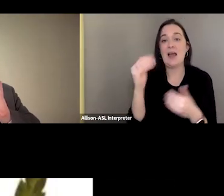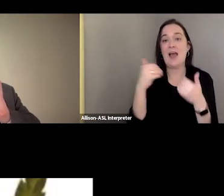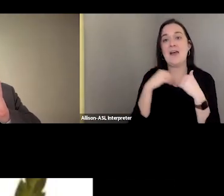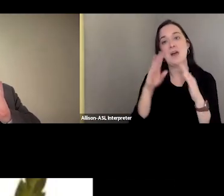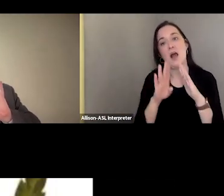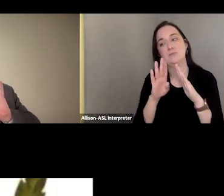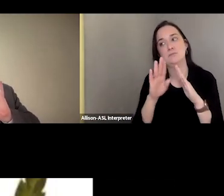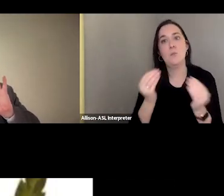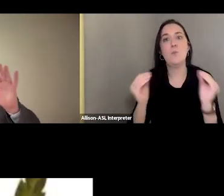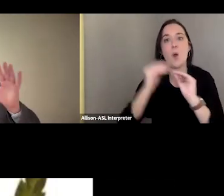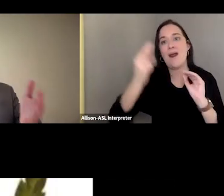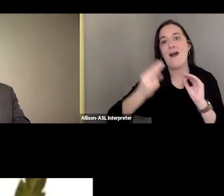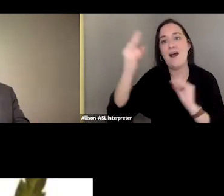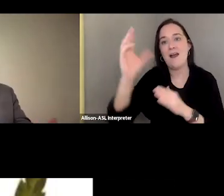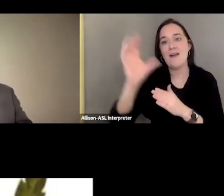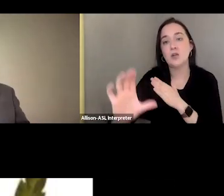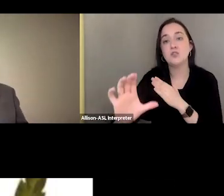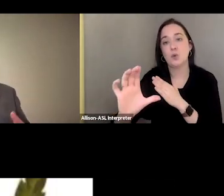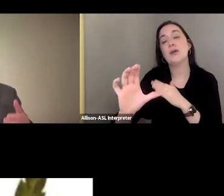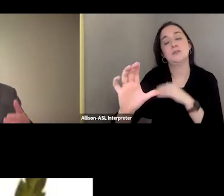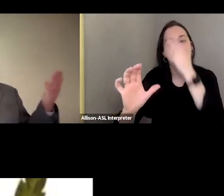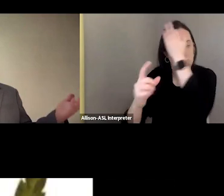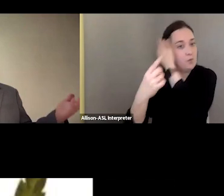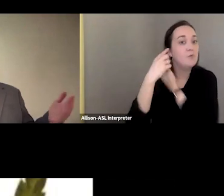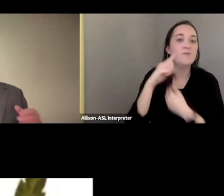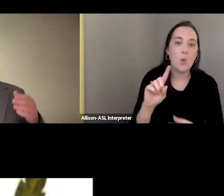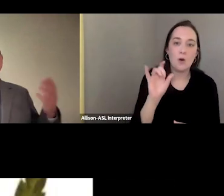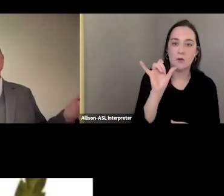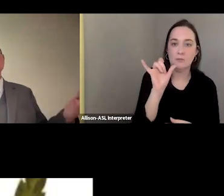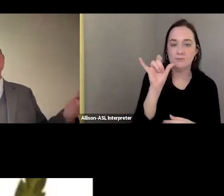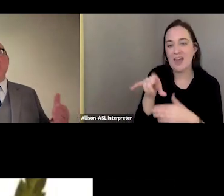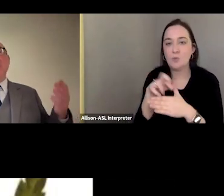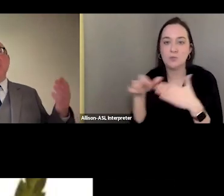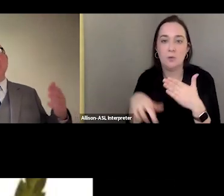related to both their alcohol use and cannabis product use. So something to be aware of.